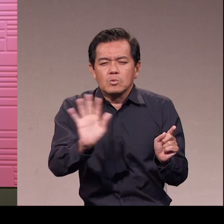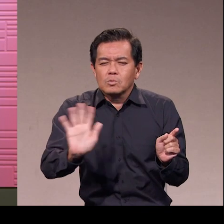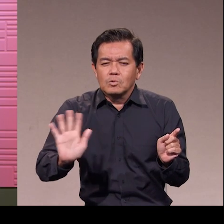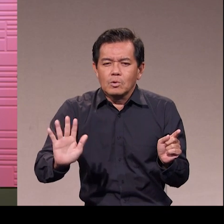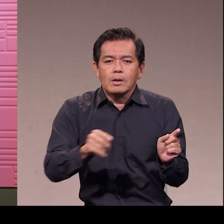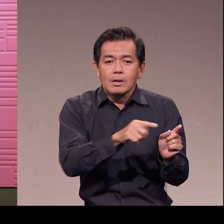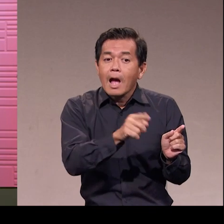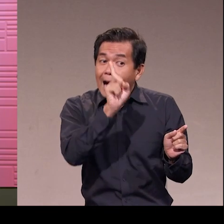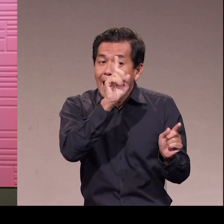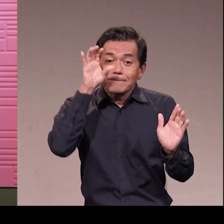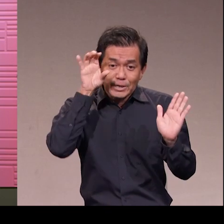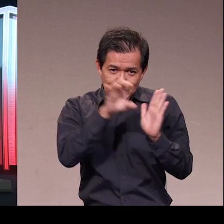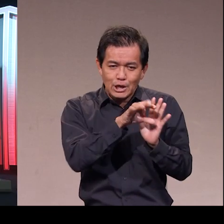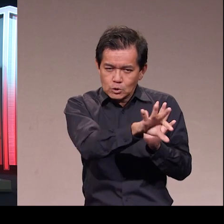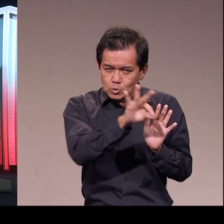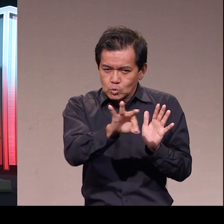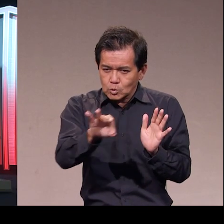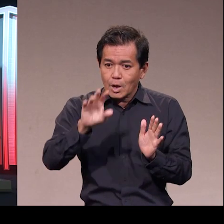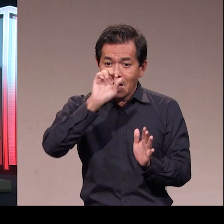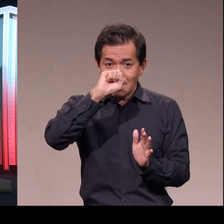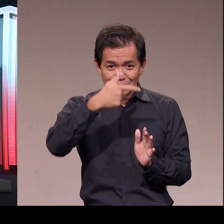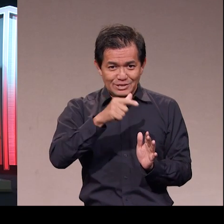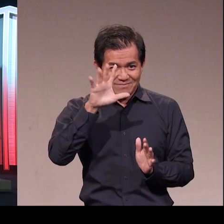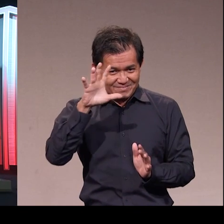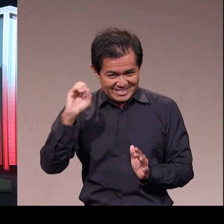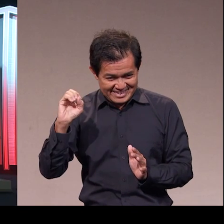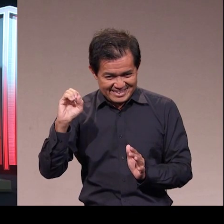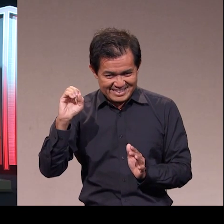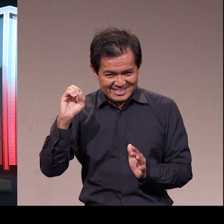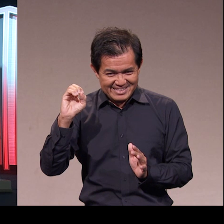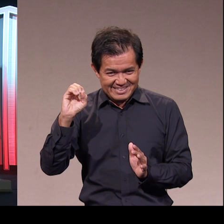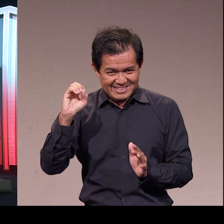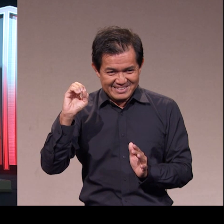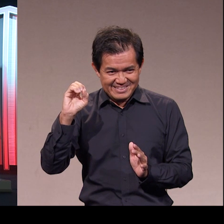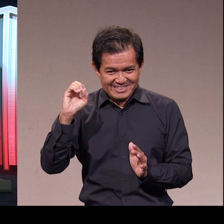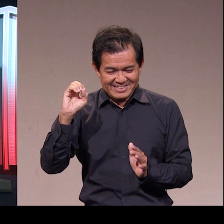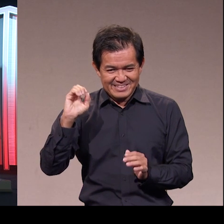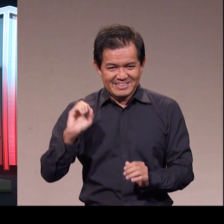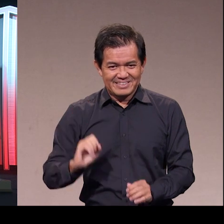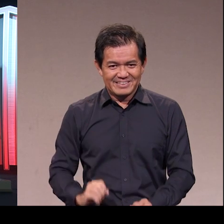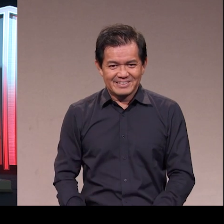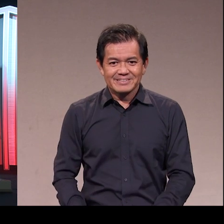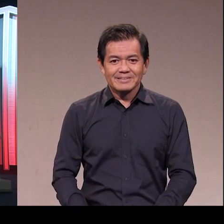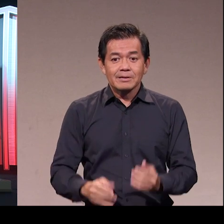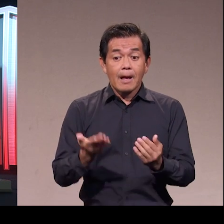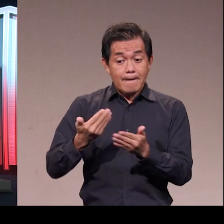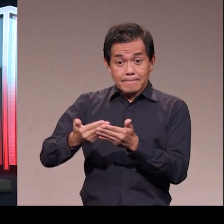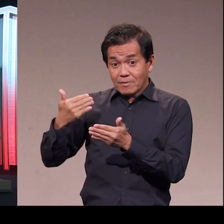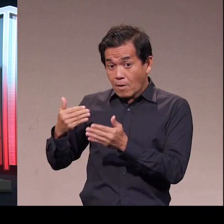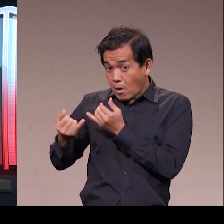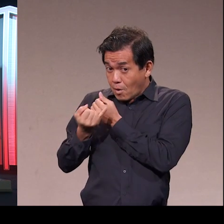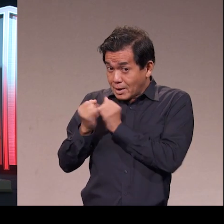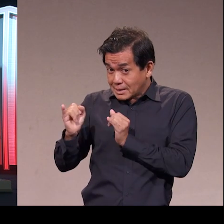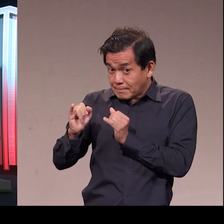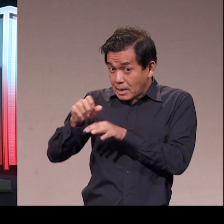SG50 journey. Before independence, Singapore went through a tumultuous period,